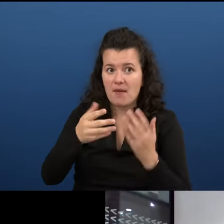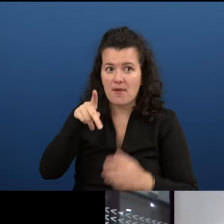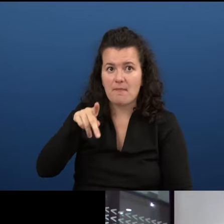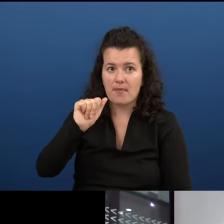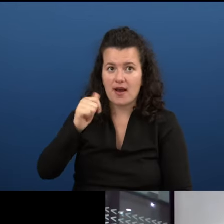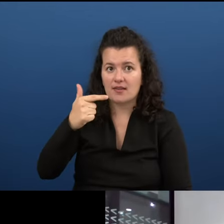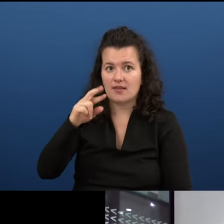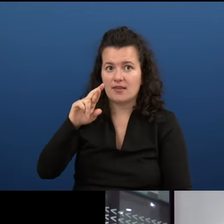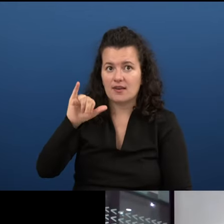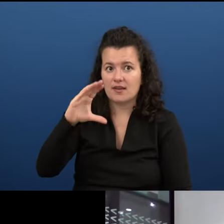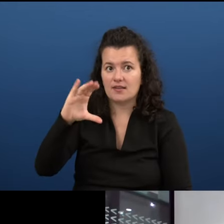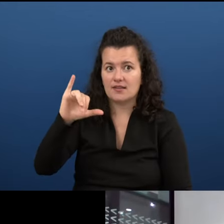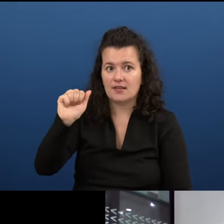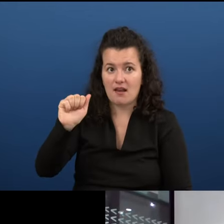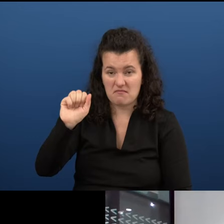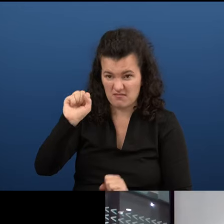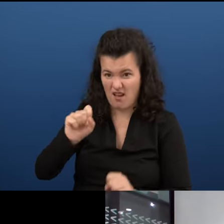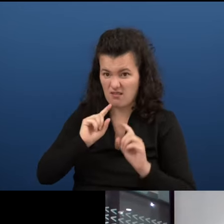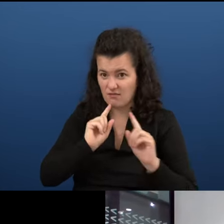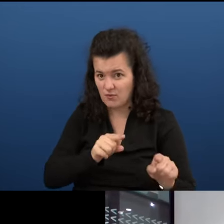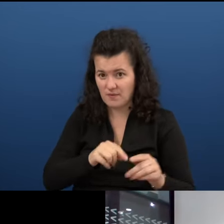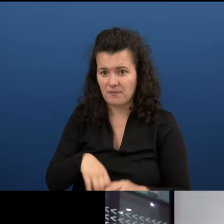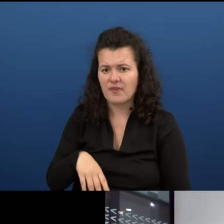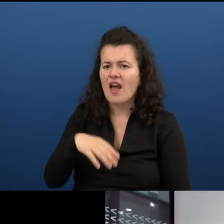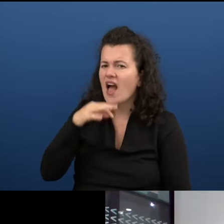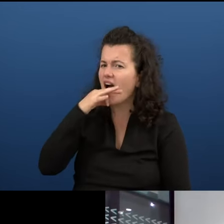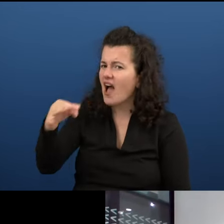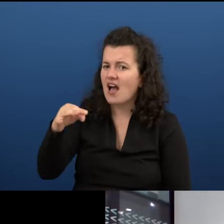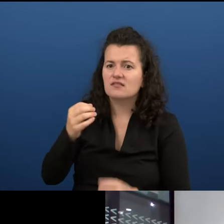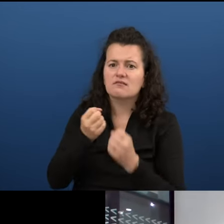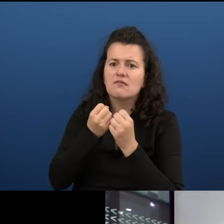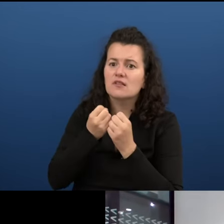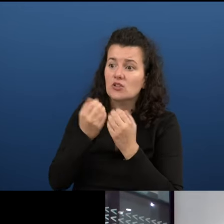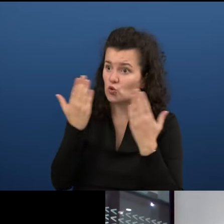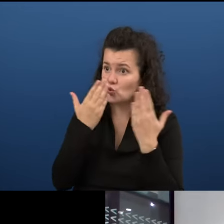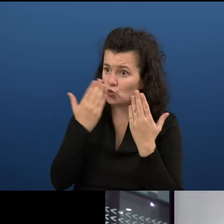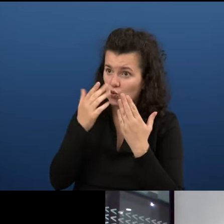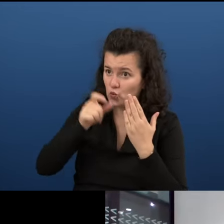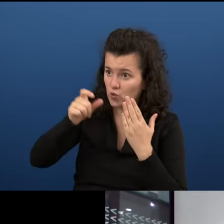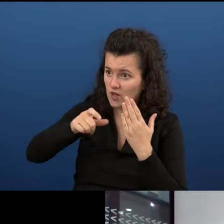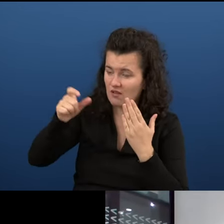14:36:28 The question is how many students do you currently have in your cadet program.